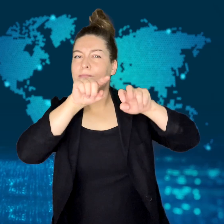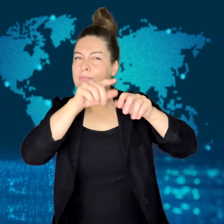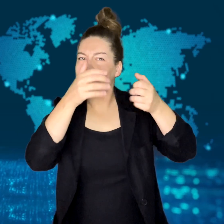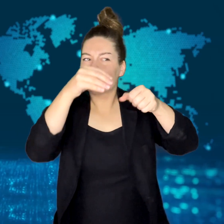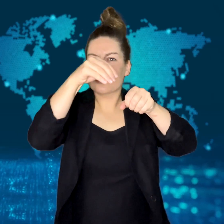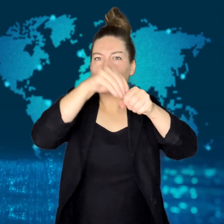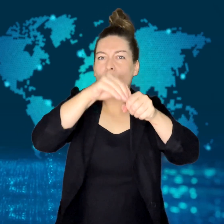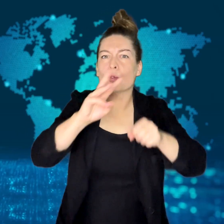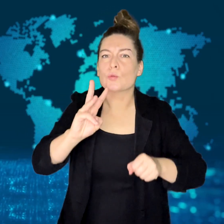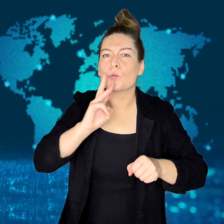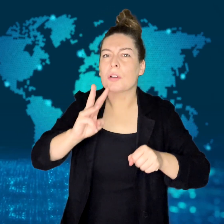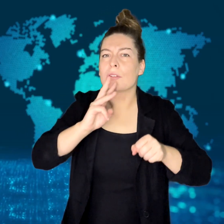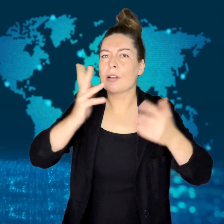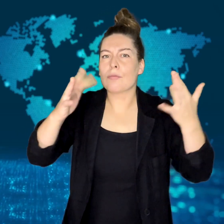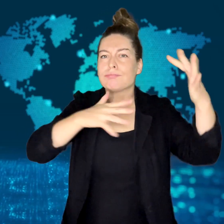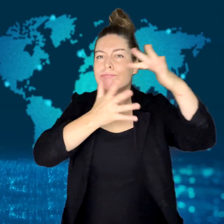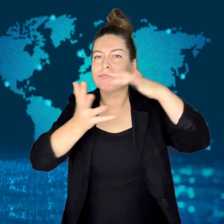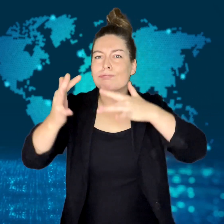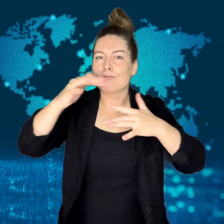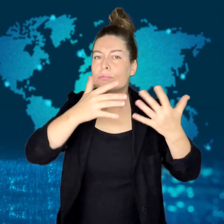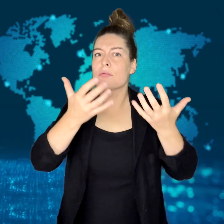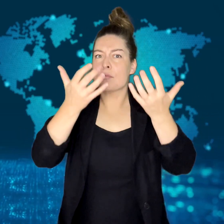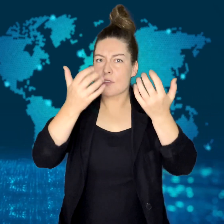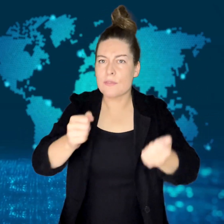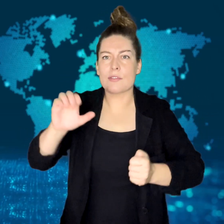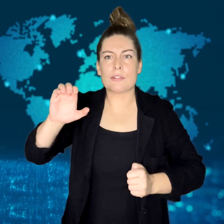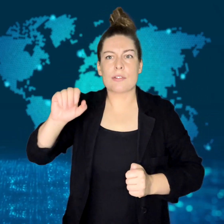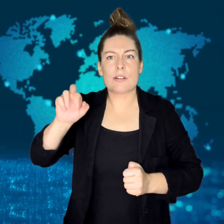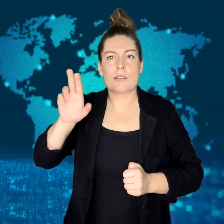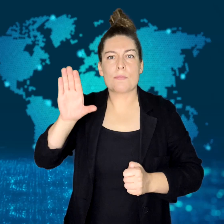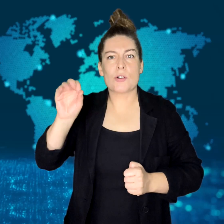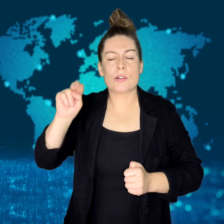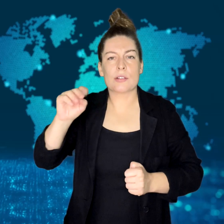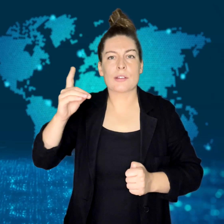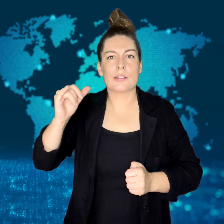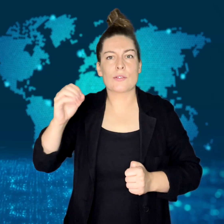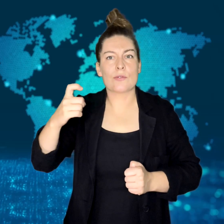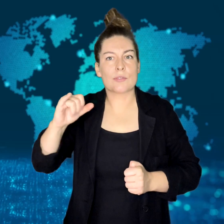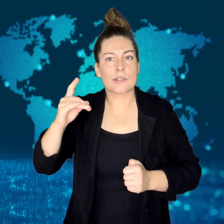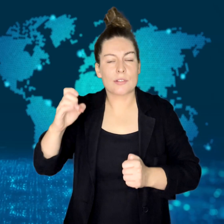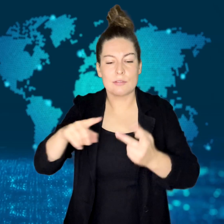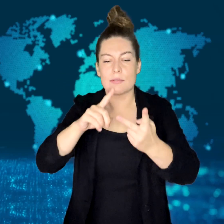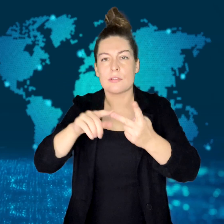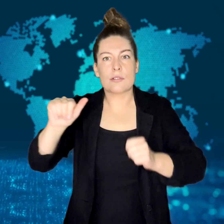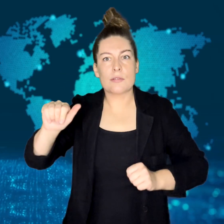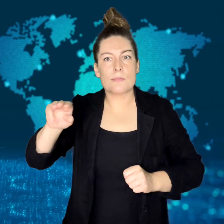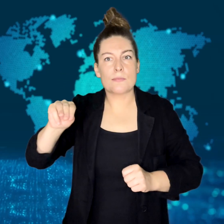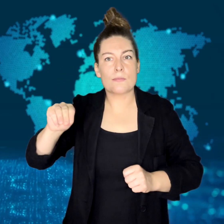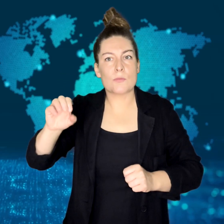both carbon dioxide and ammonia back in 2000. Those molecules